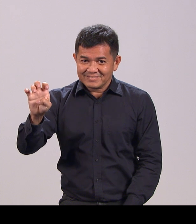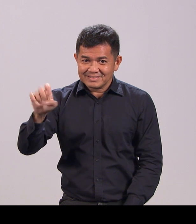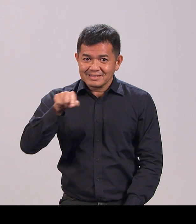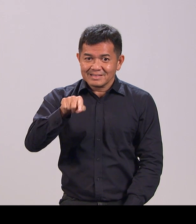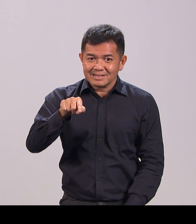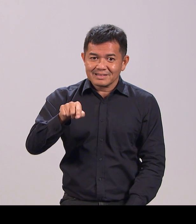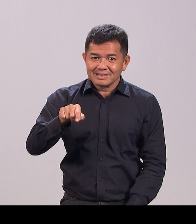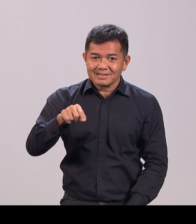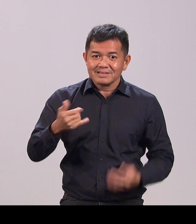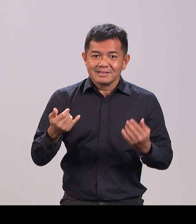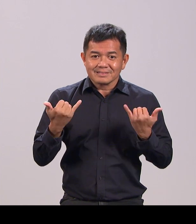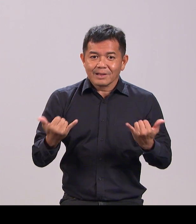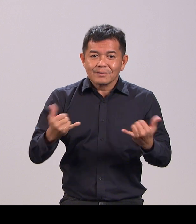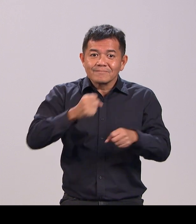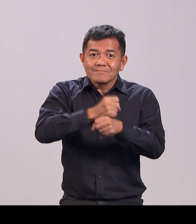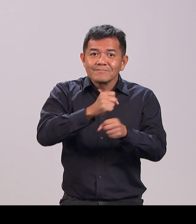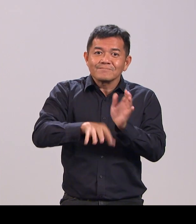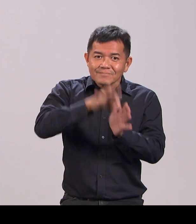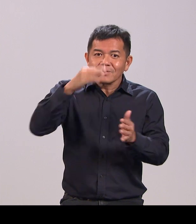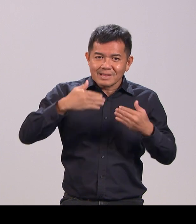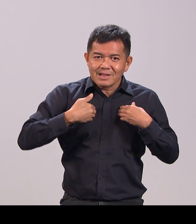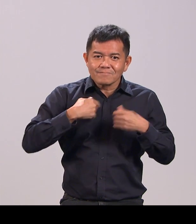which is where you can find all the government information.